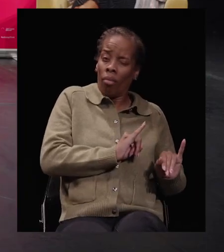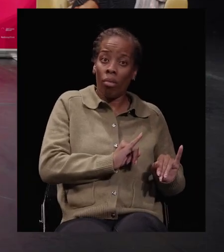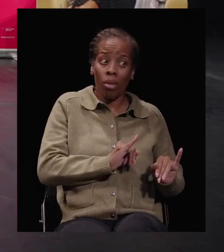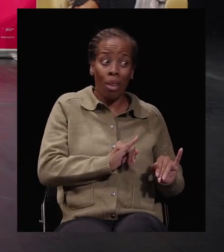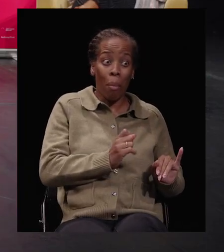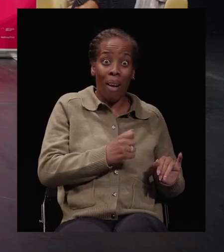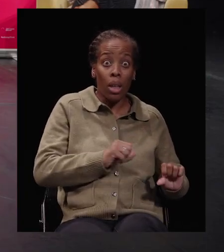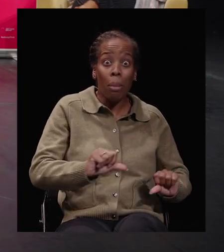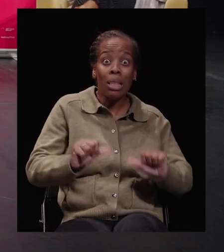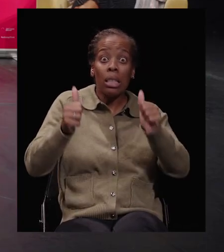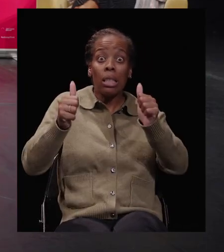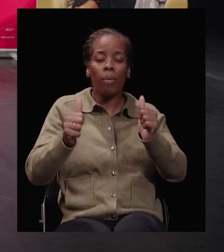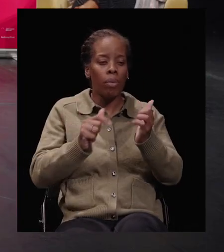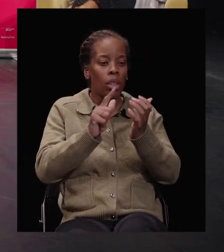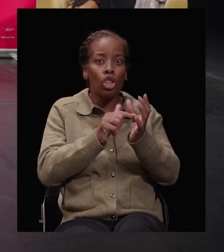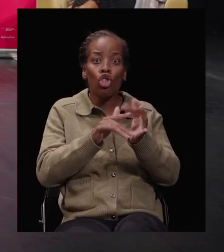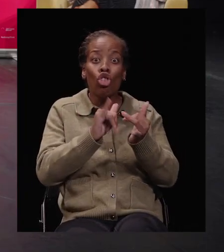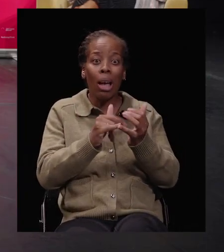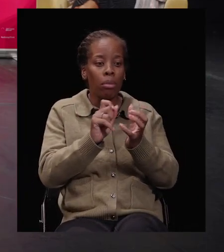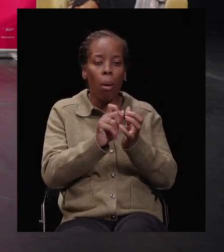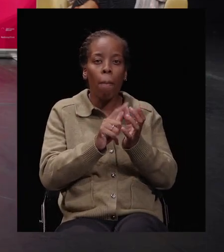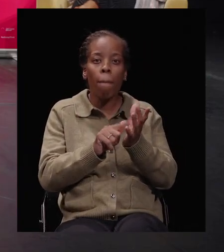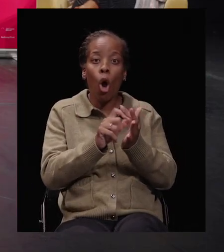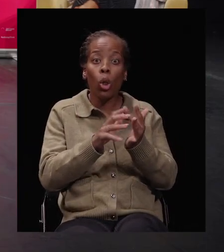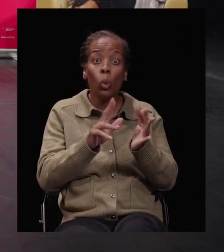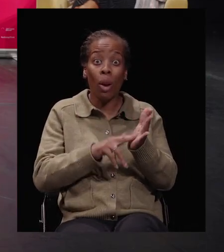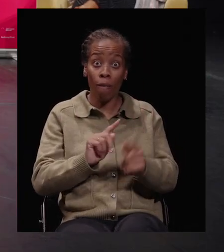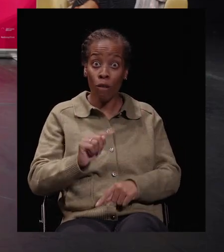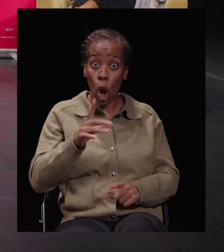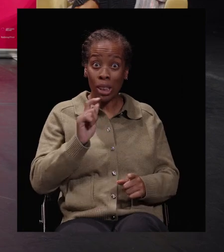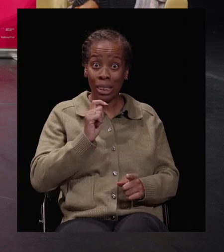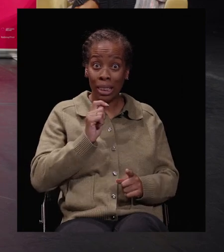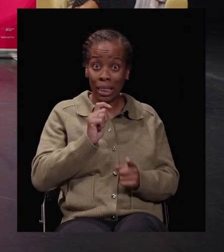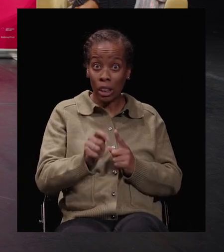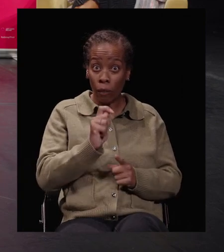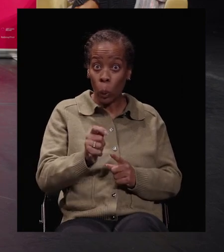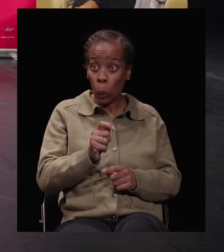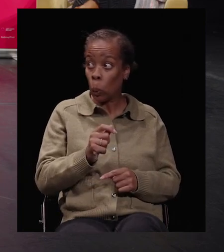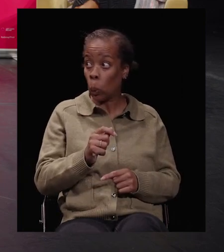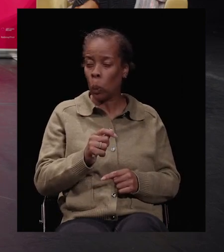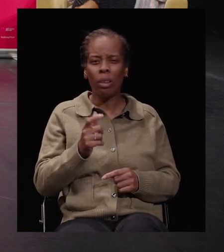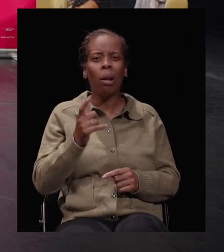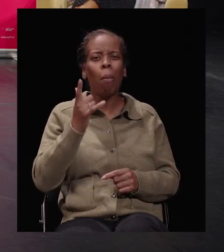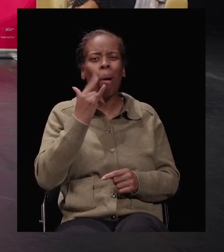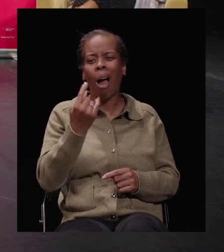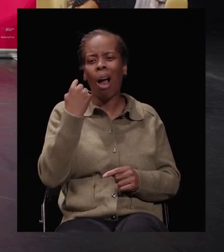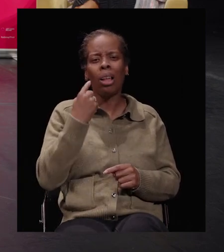Like people were looking at James Baldwin, very first interview I did, a college we piloted out in Hackney in 2011.